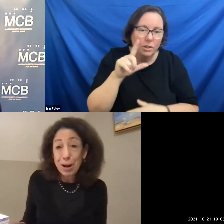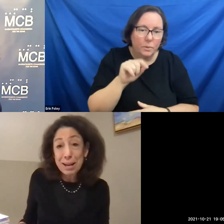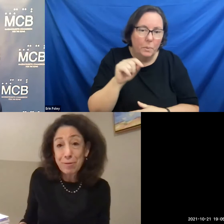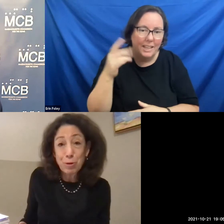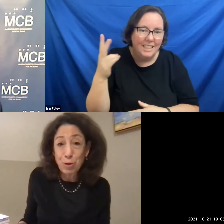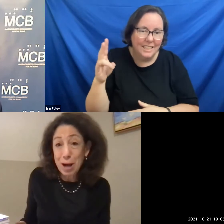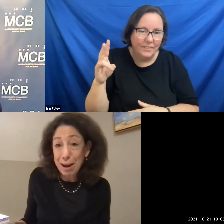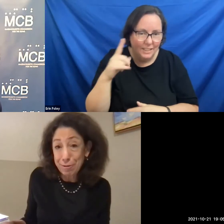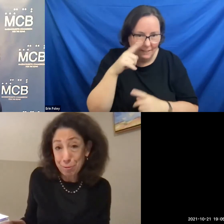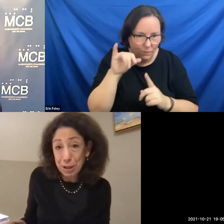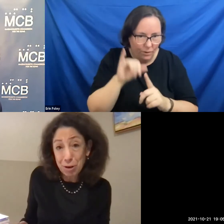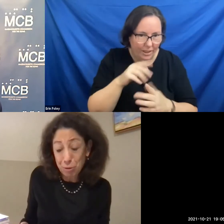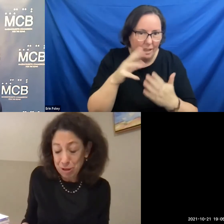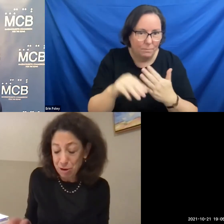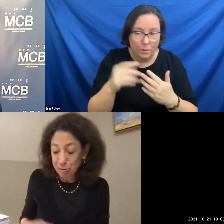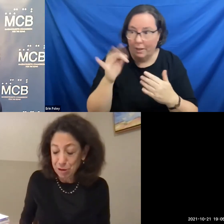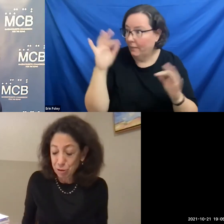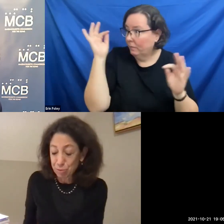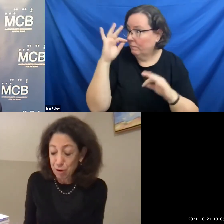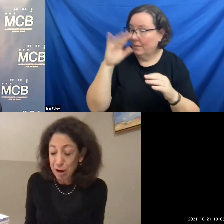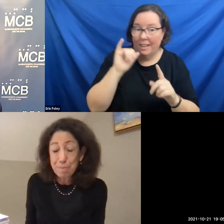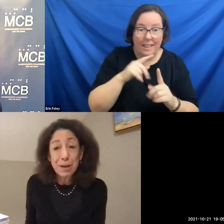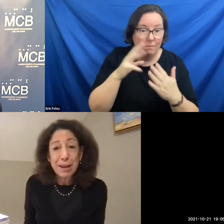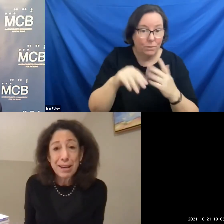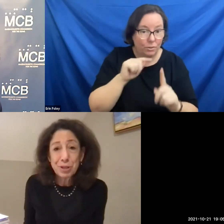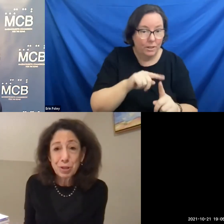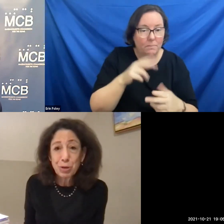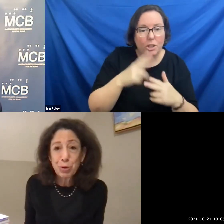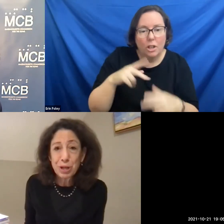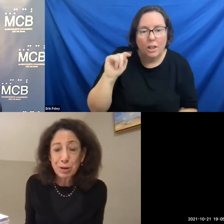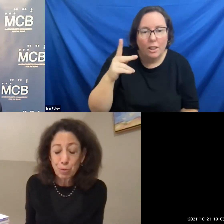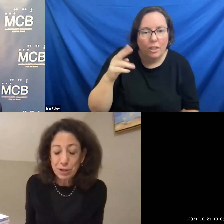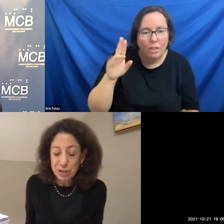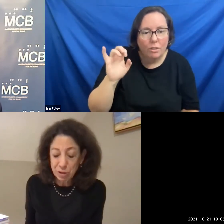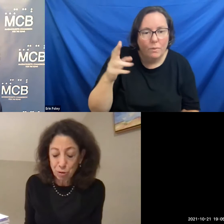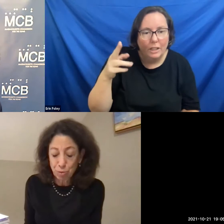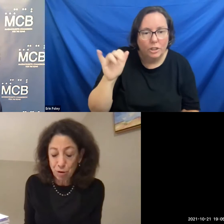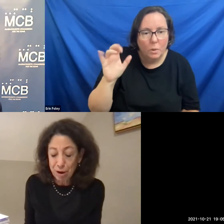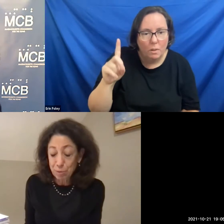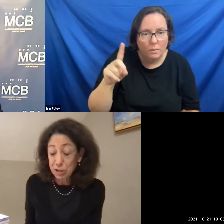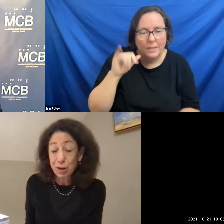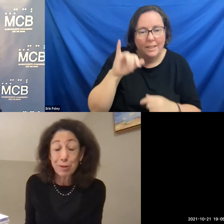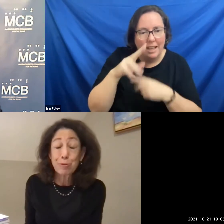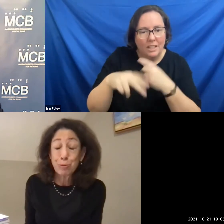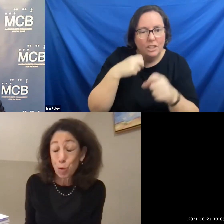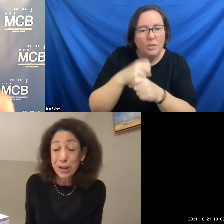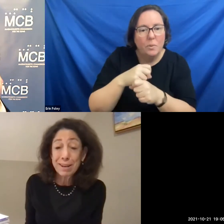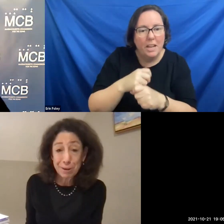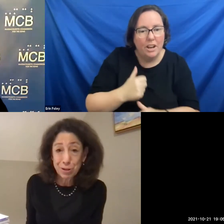For any of you who are not familiar with our Threshold Program, it's a two-year residential program we started 40 years